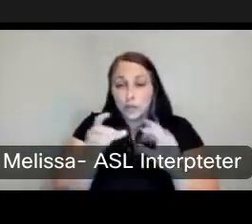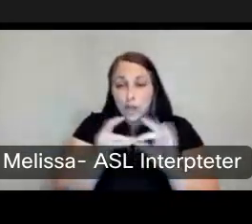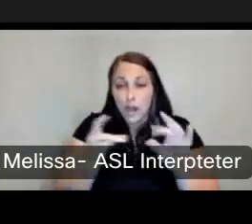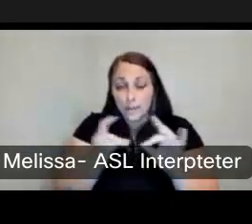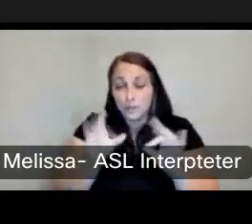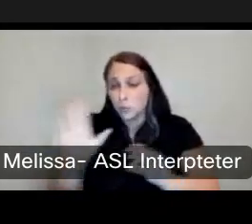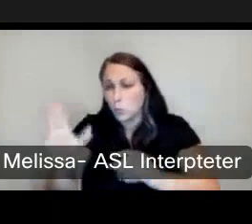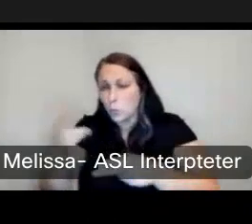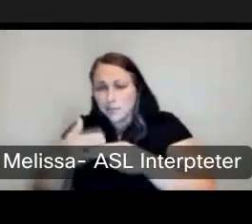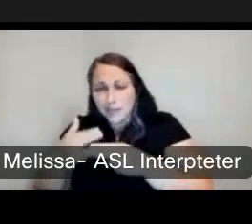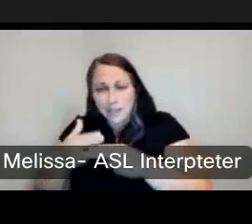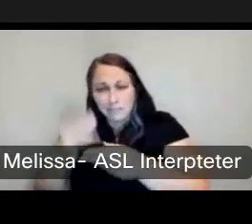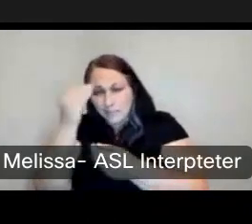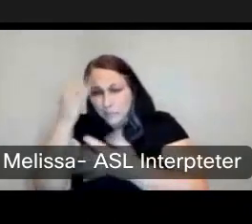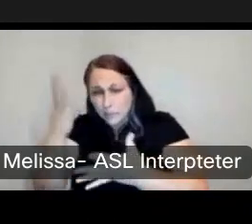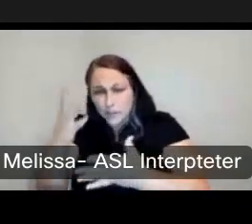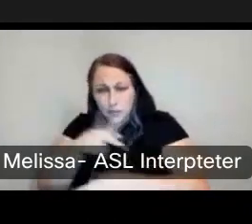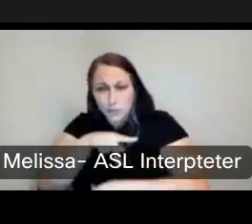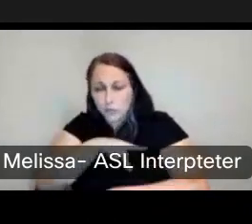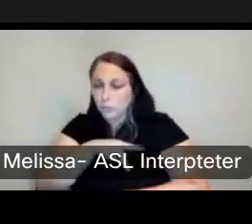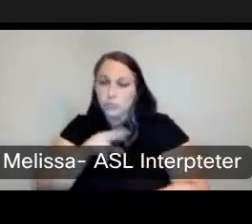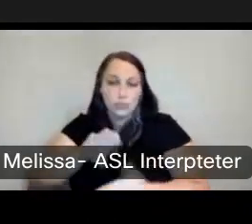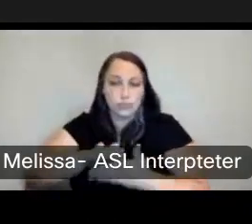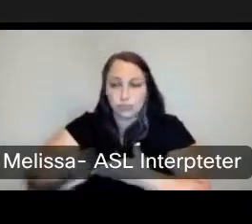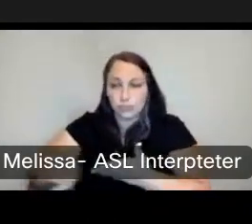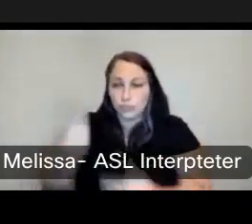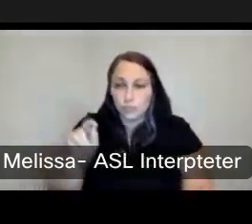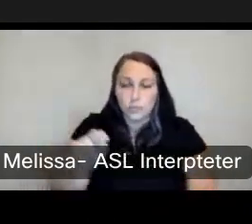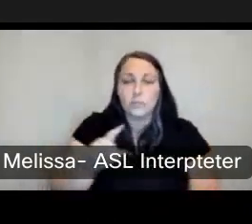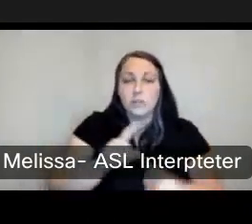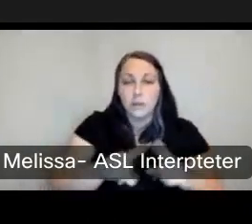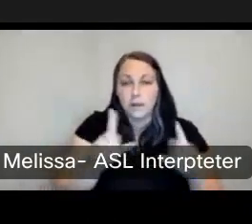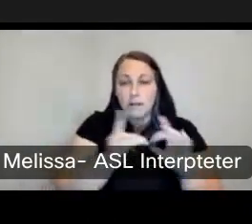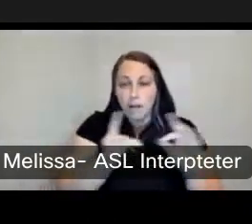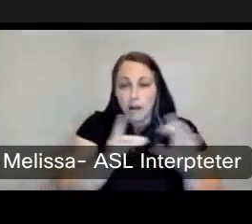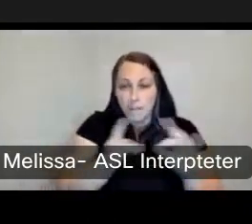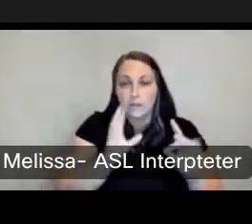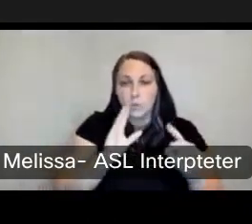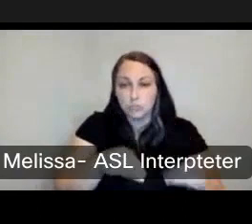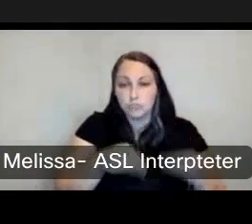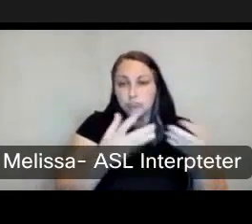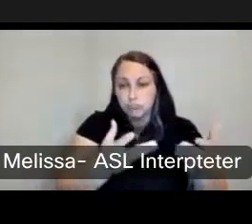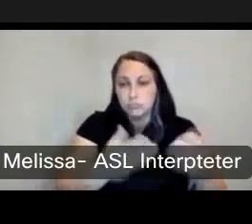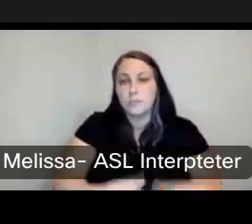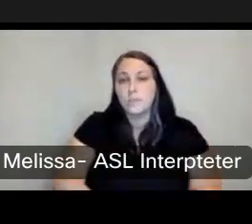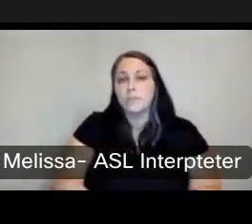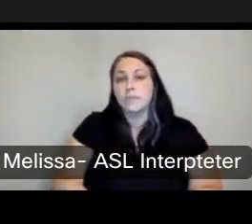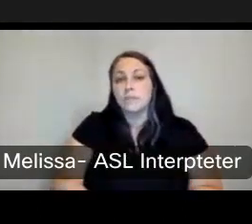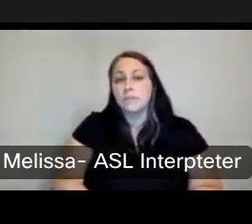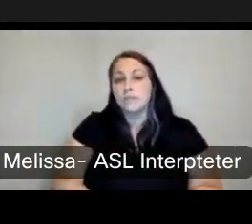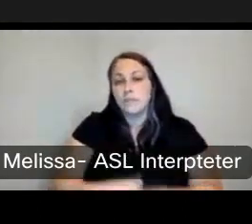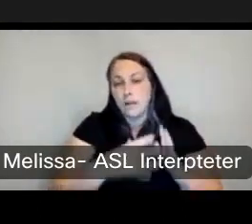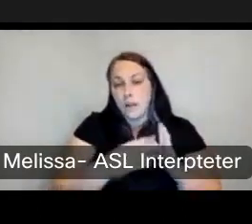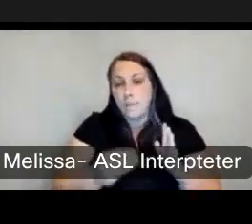on the feedback um as well as a report of the changes that we will move forward with and